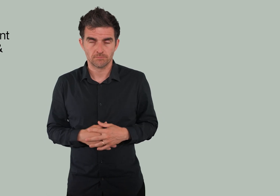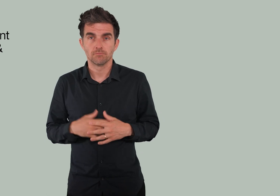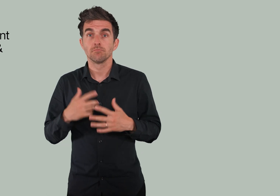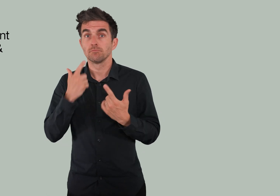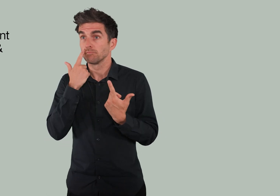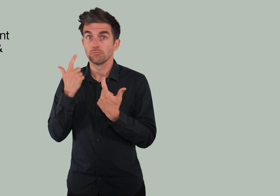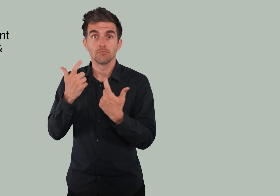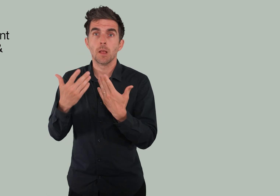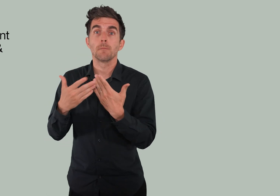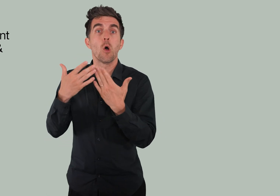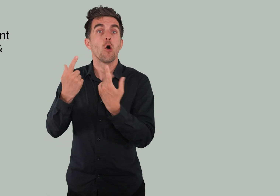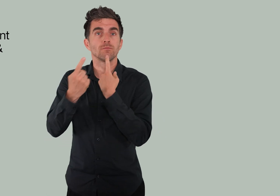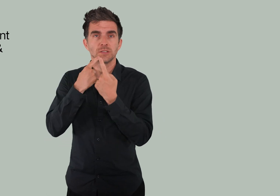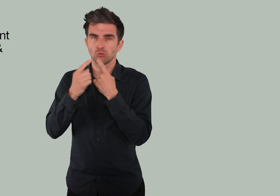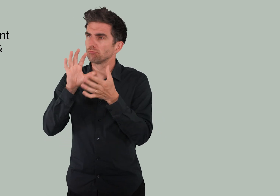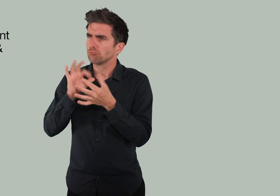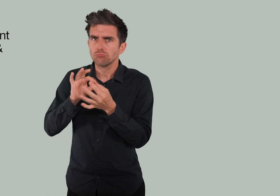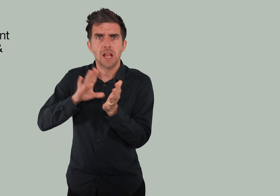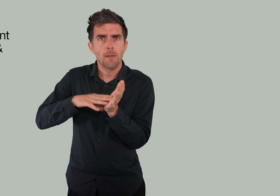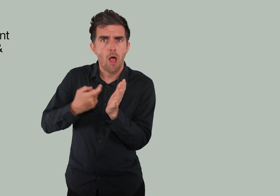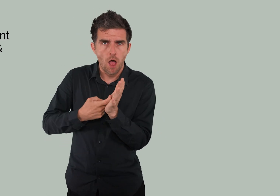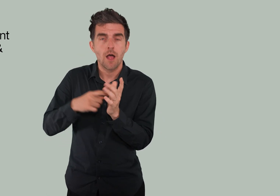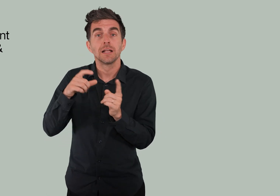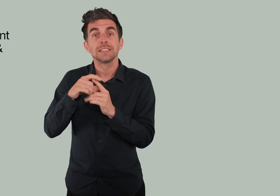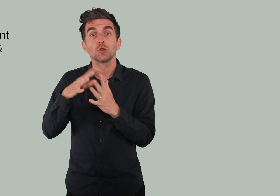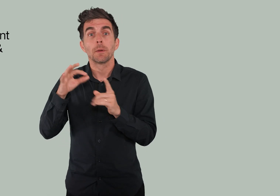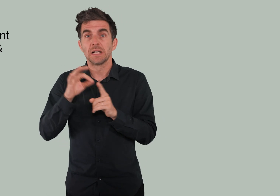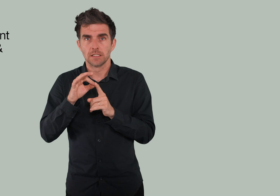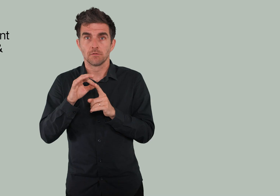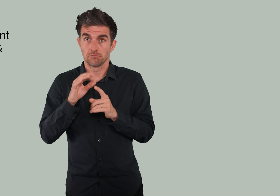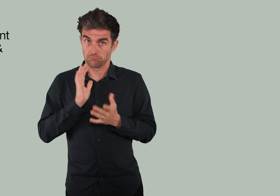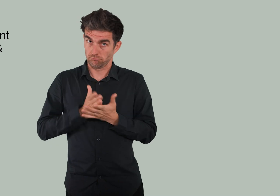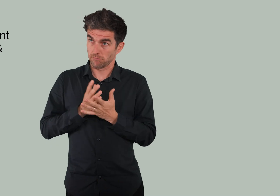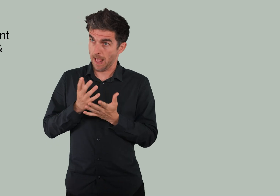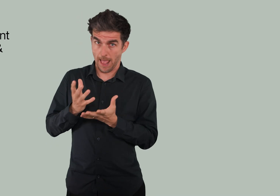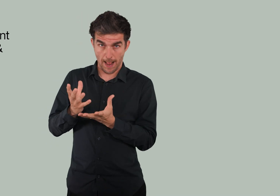6.59 When seeking further information about MRs, DWP is not considered